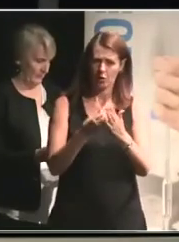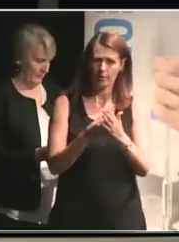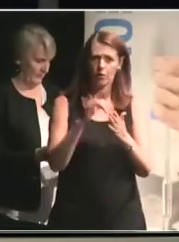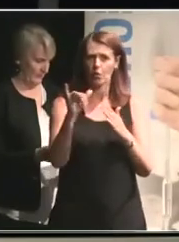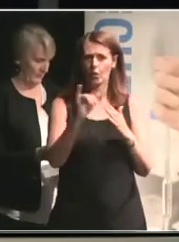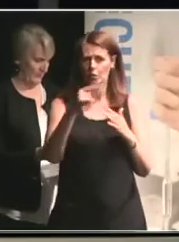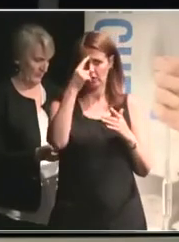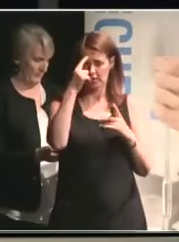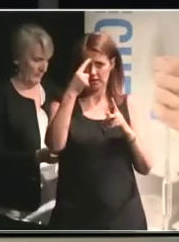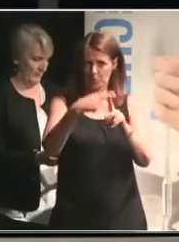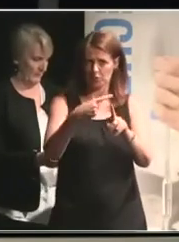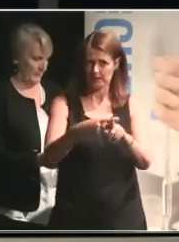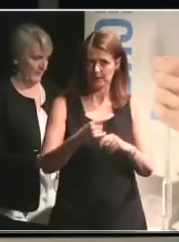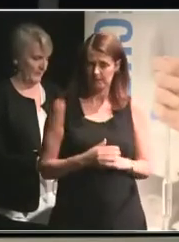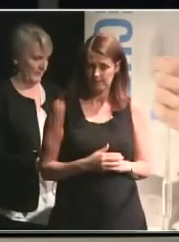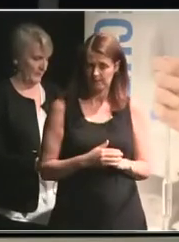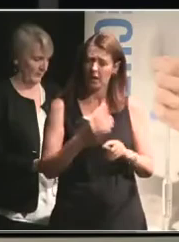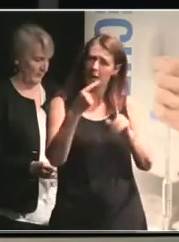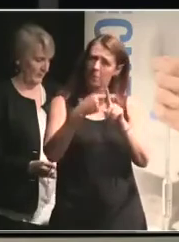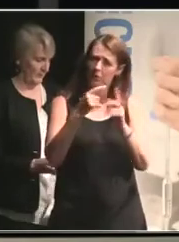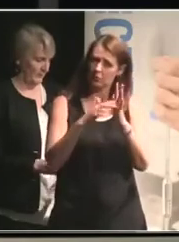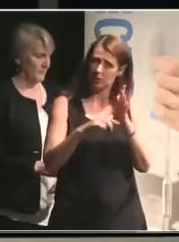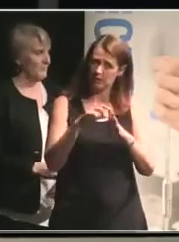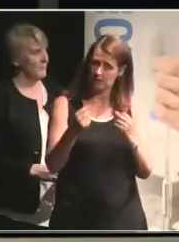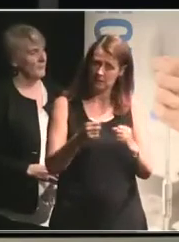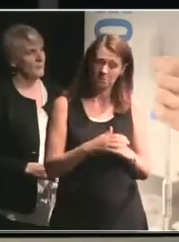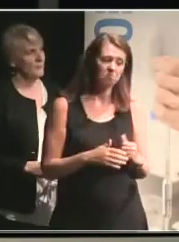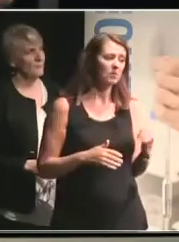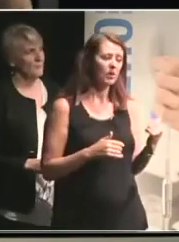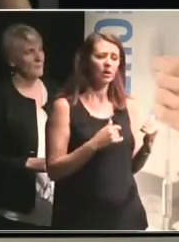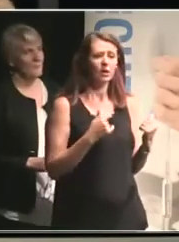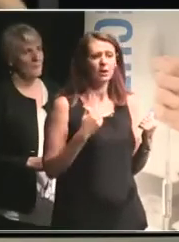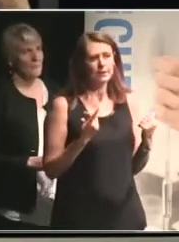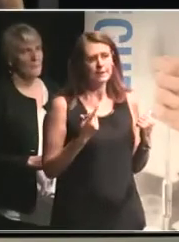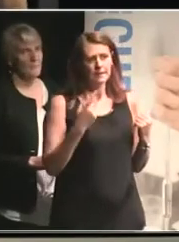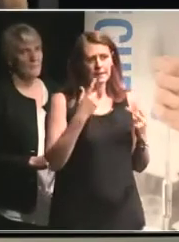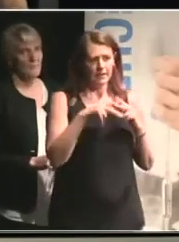There's a positive trend. So again if you look at the diagram that I